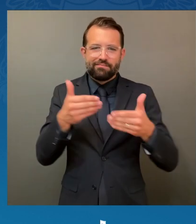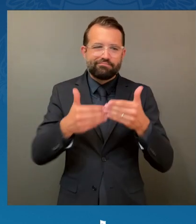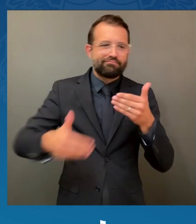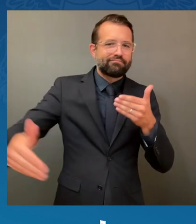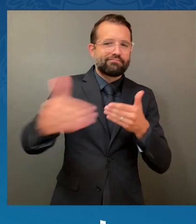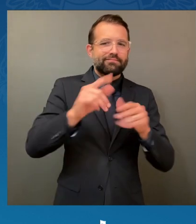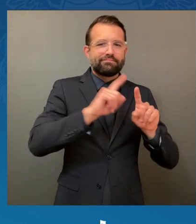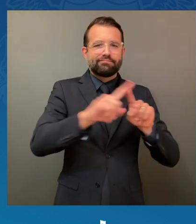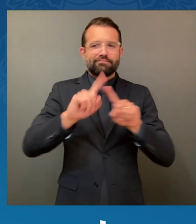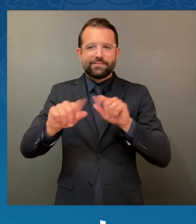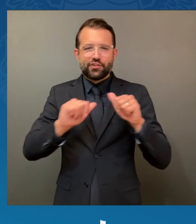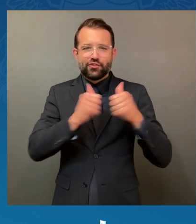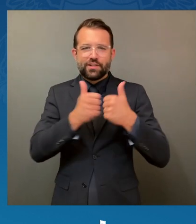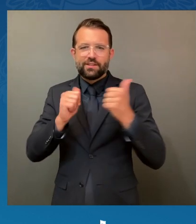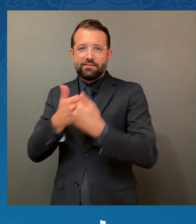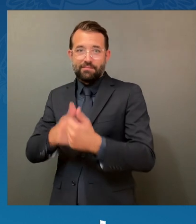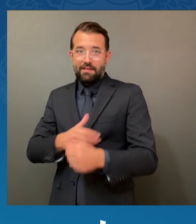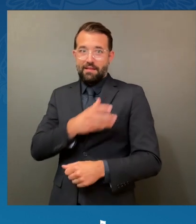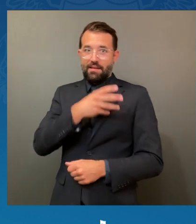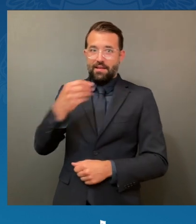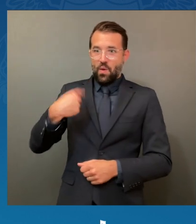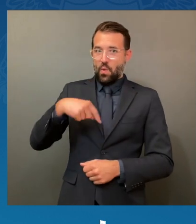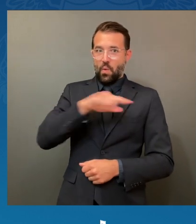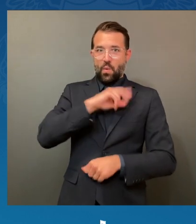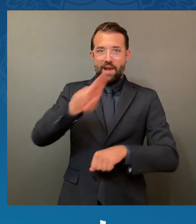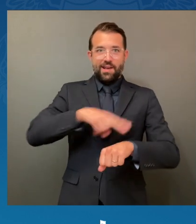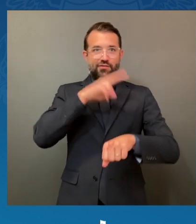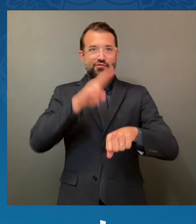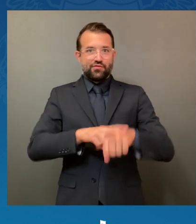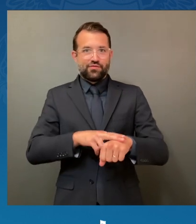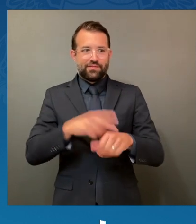So I want to thank everyone for welcoming us. President Tripathi, I want to thank you